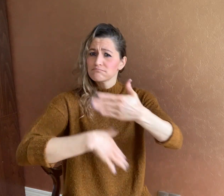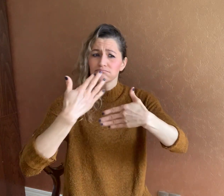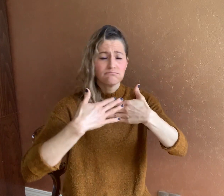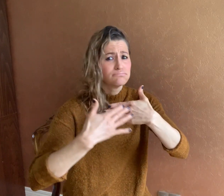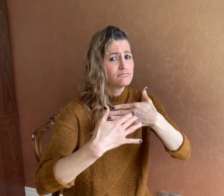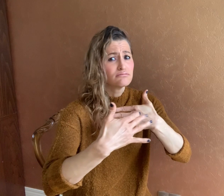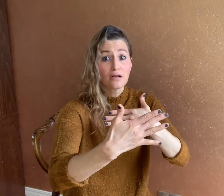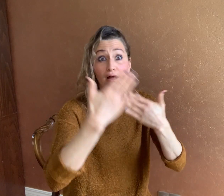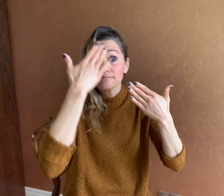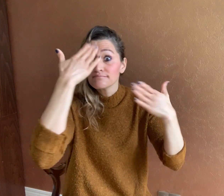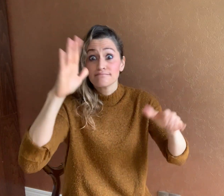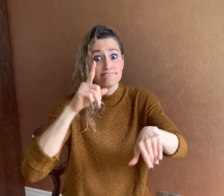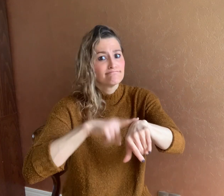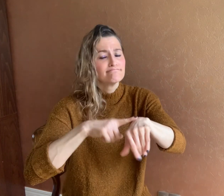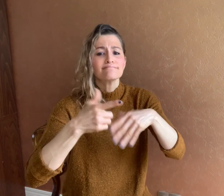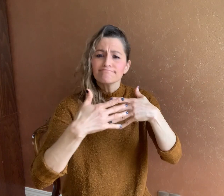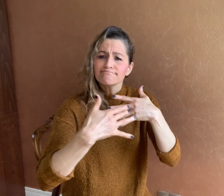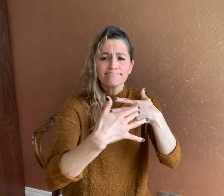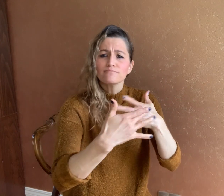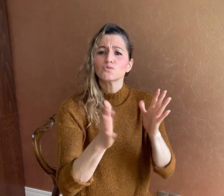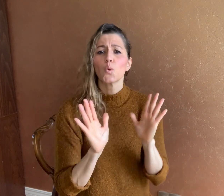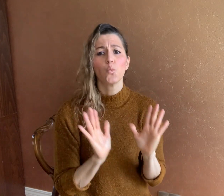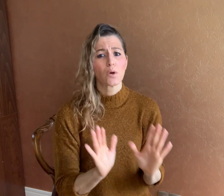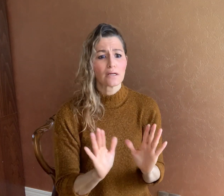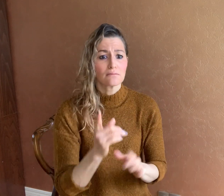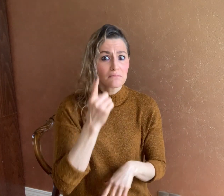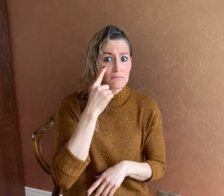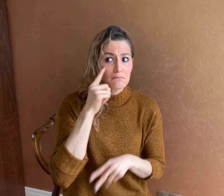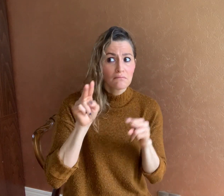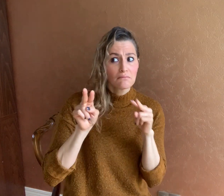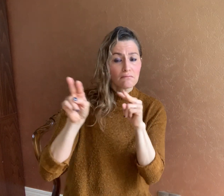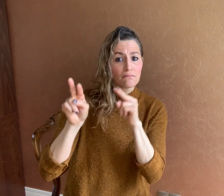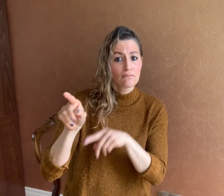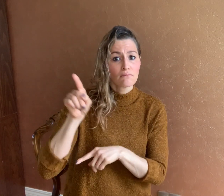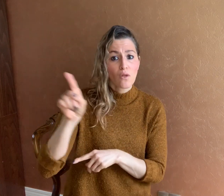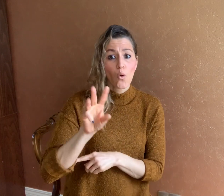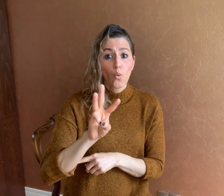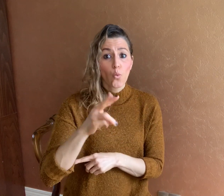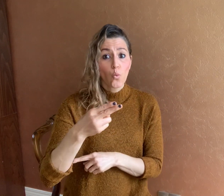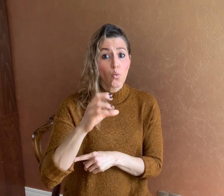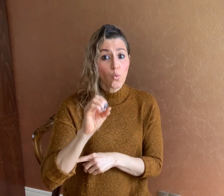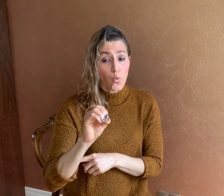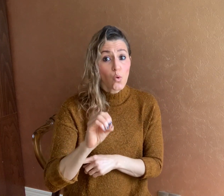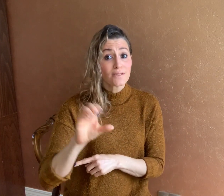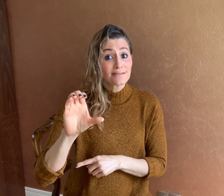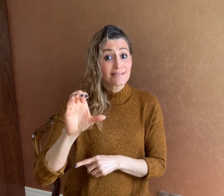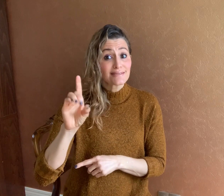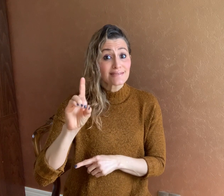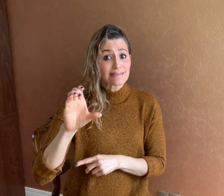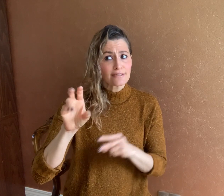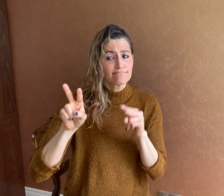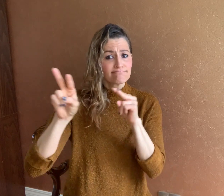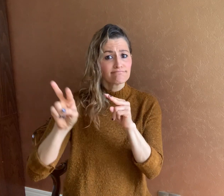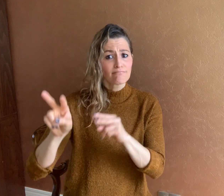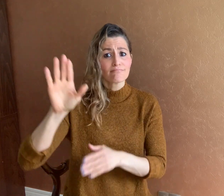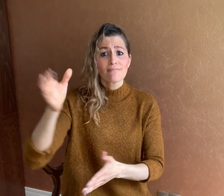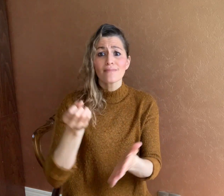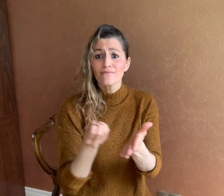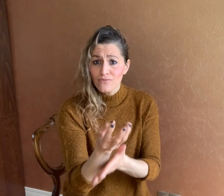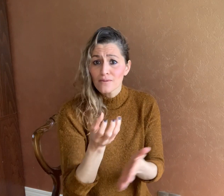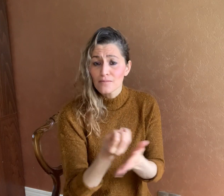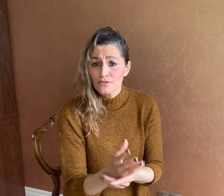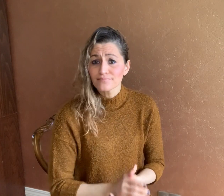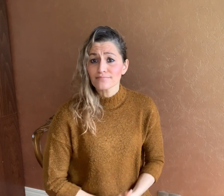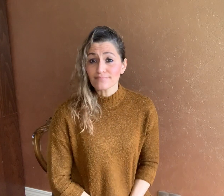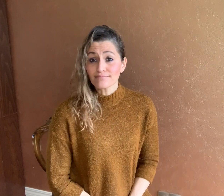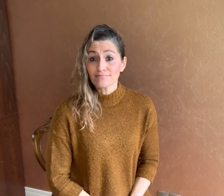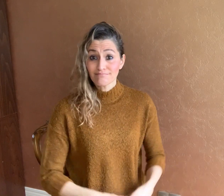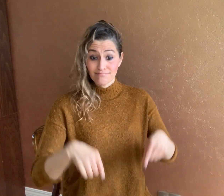for as long as possible until further information from WHO or CDC.